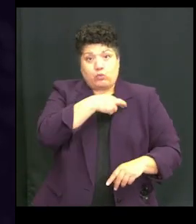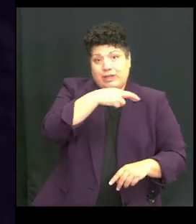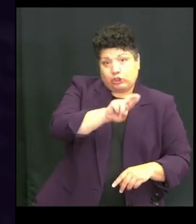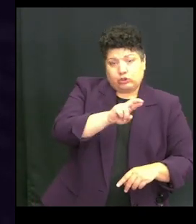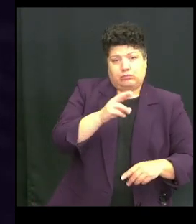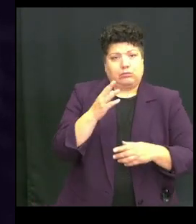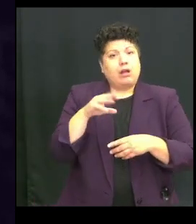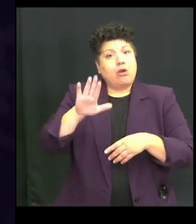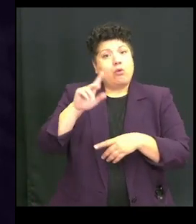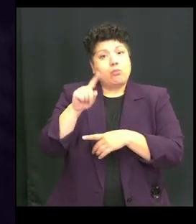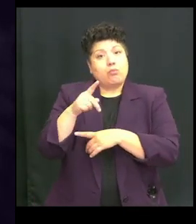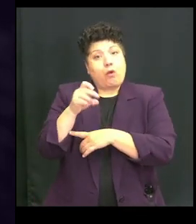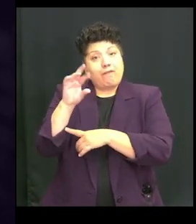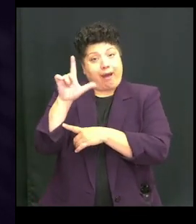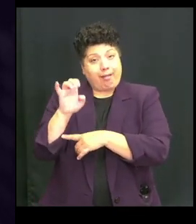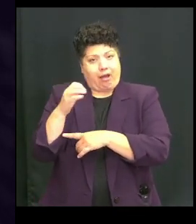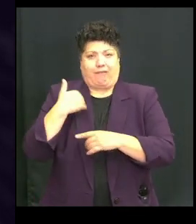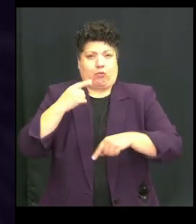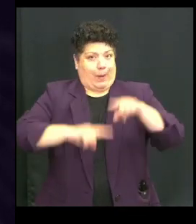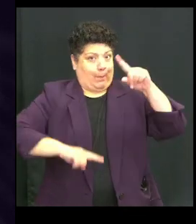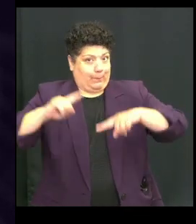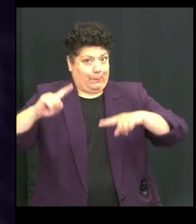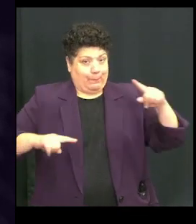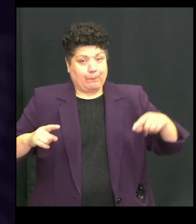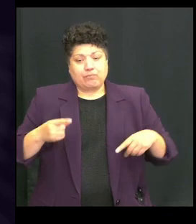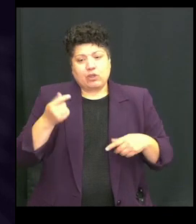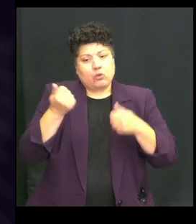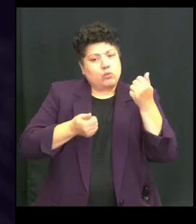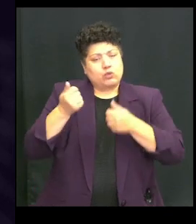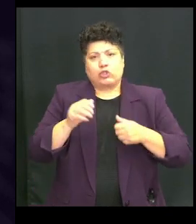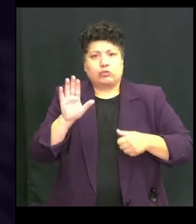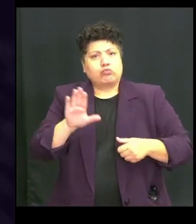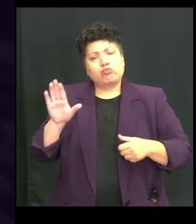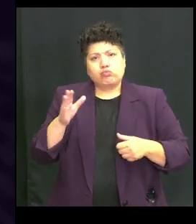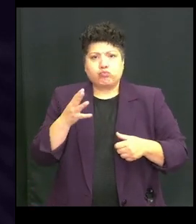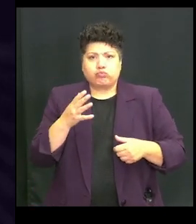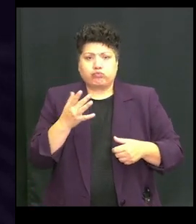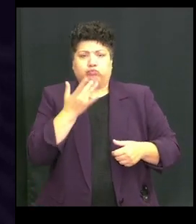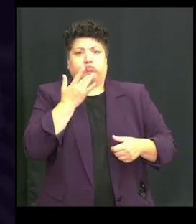So it allows me to say which of these factors matter in shaping people's decisions.